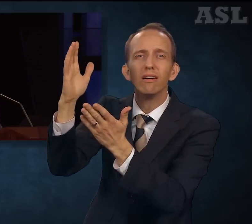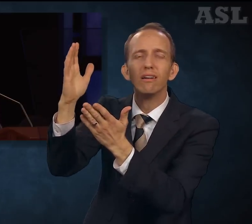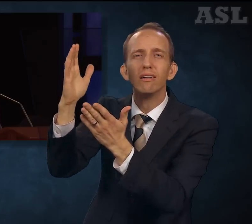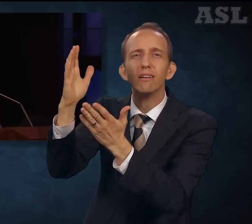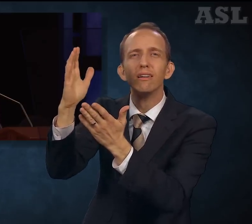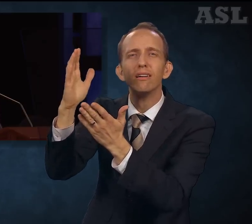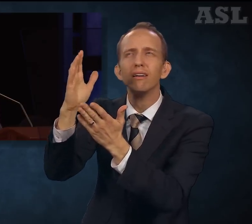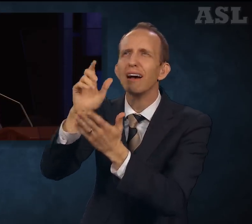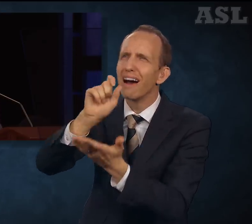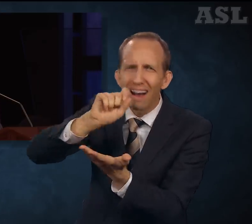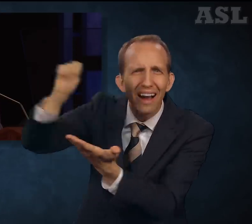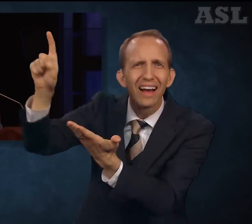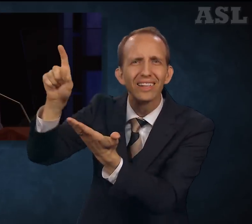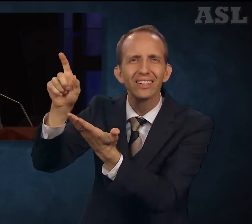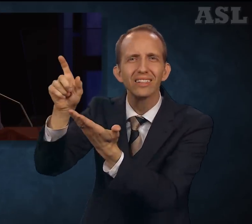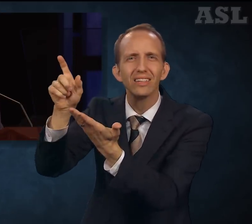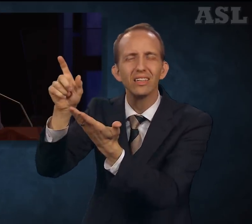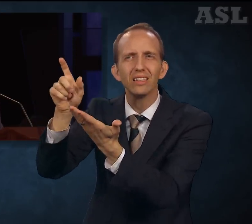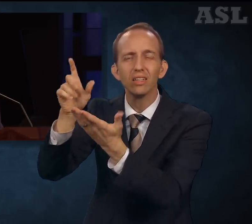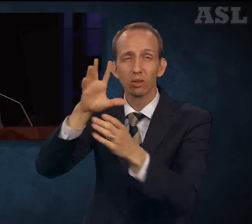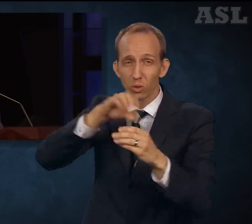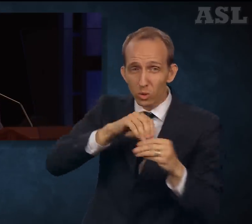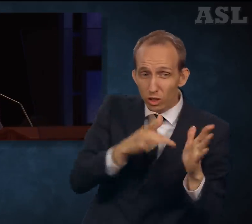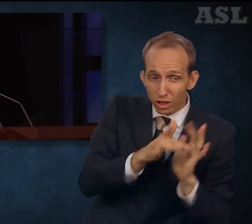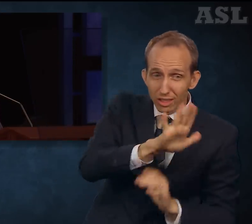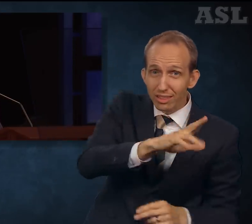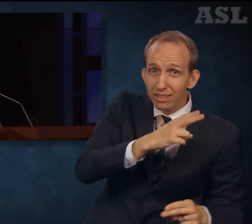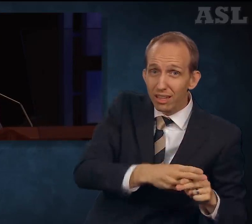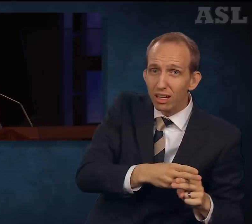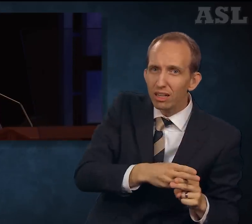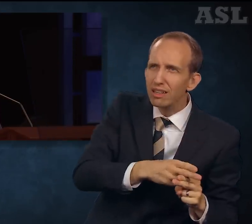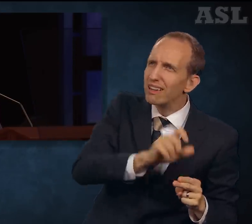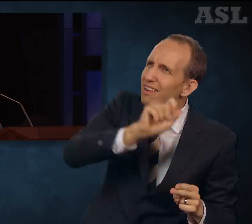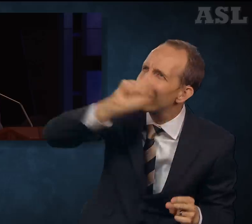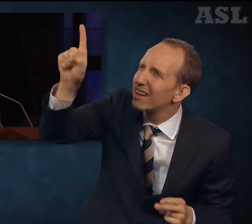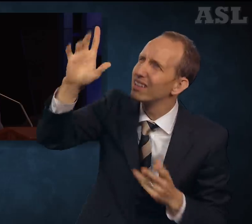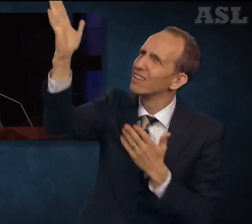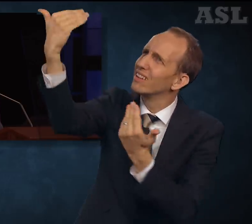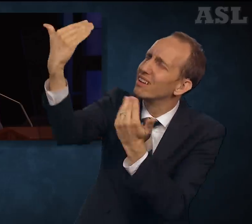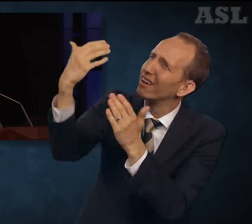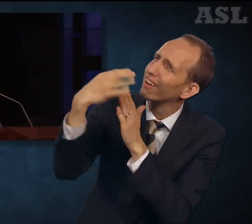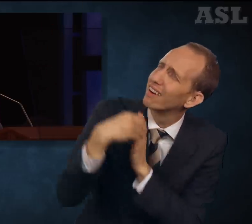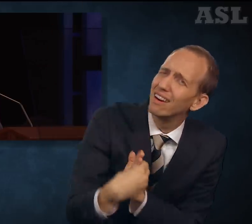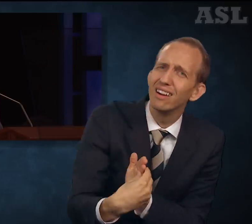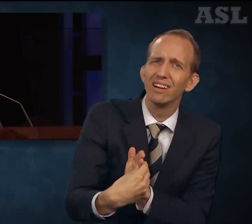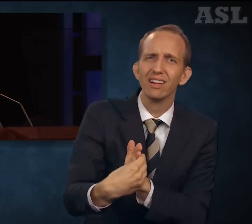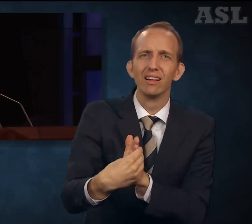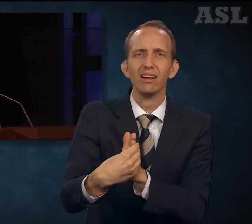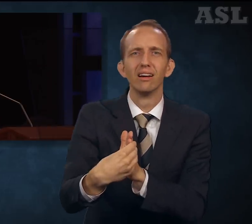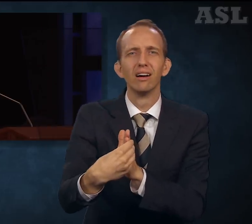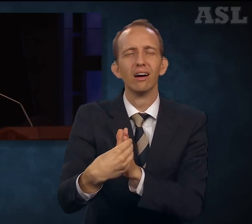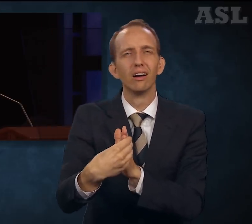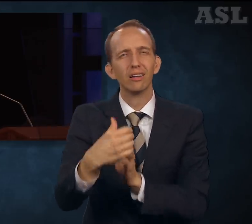PRAYER.